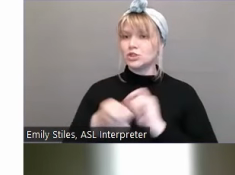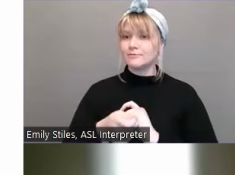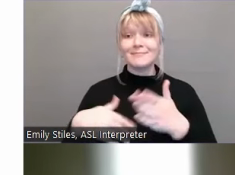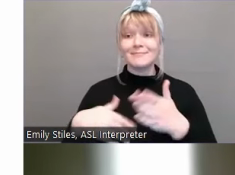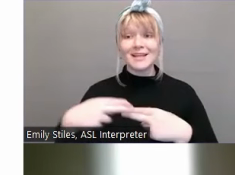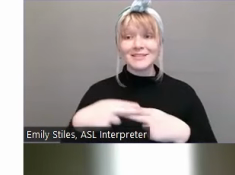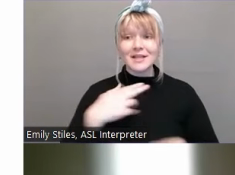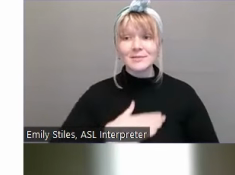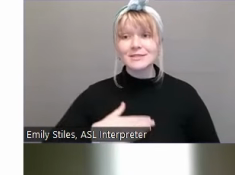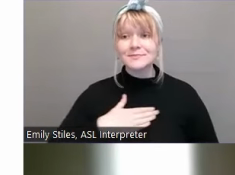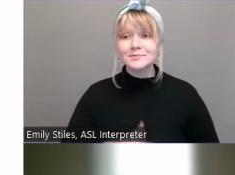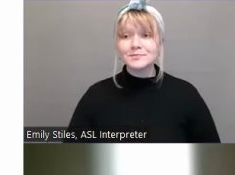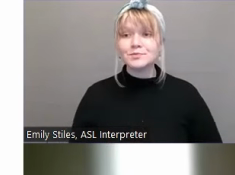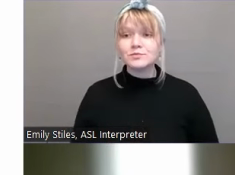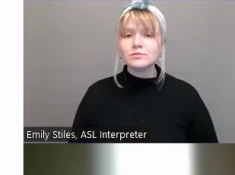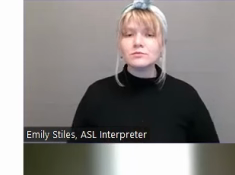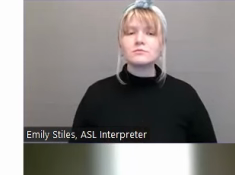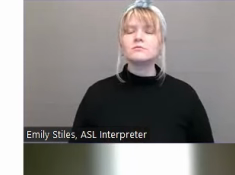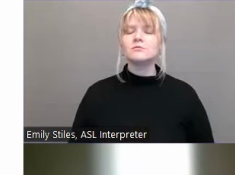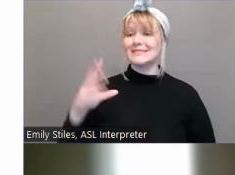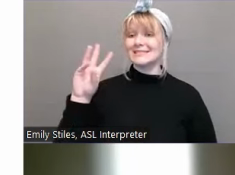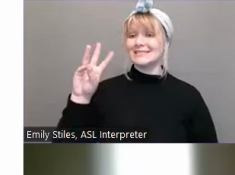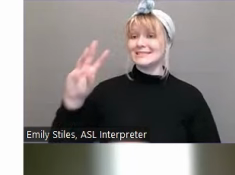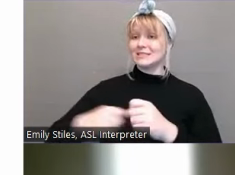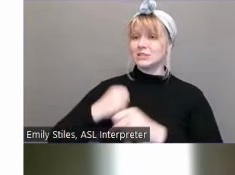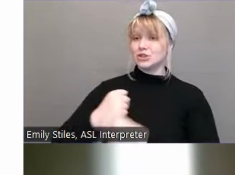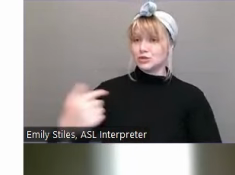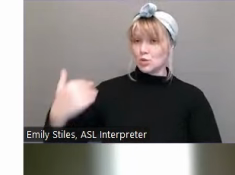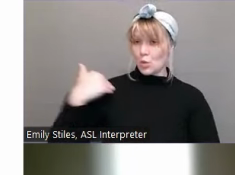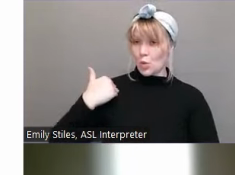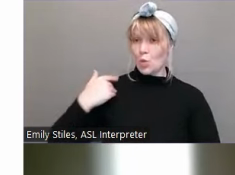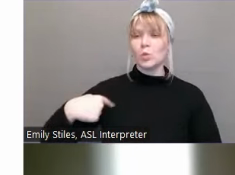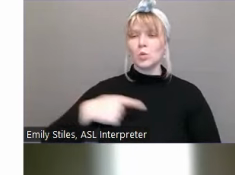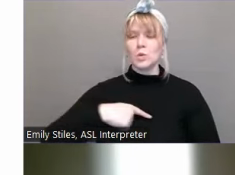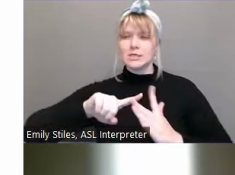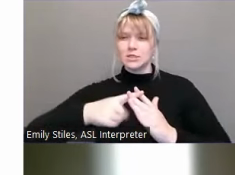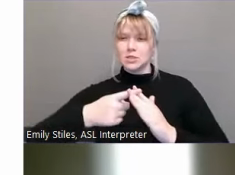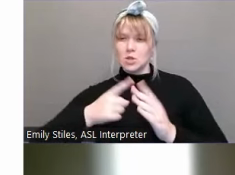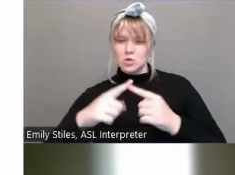About six years ago we began to explore how we could create housing opportunities for